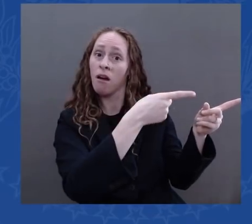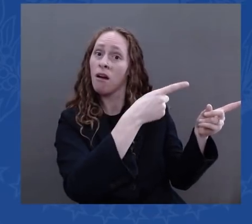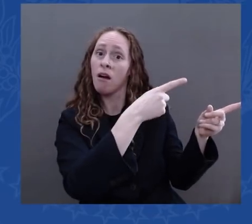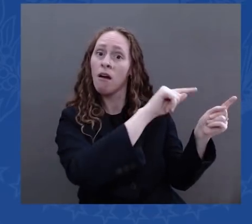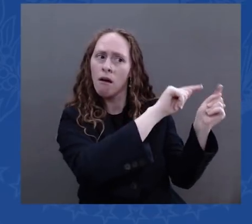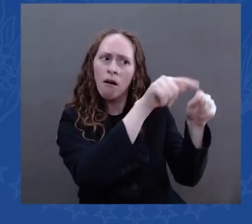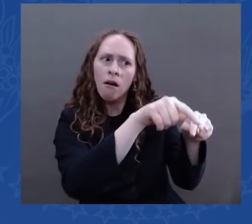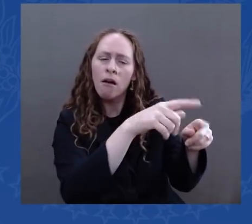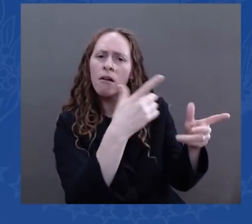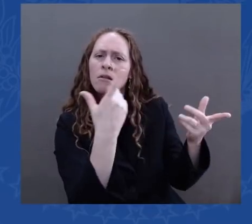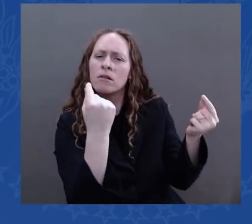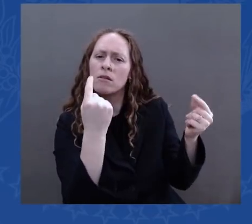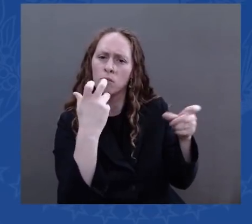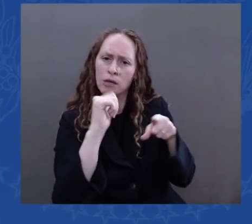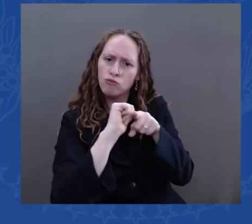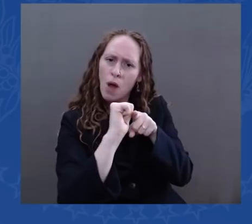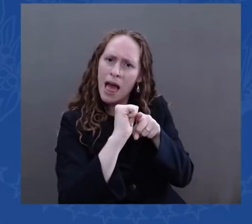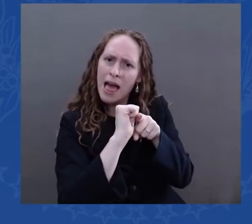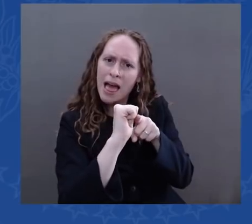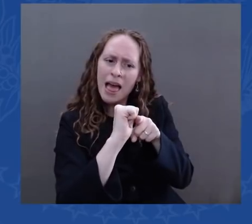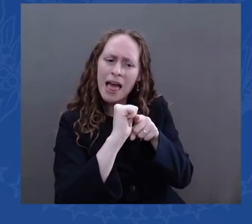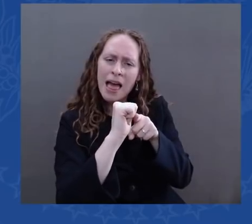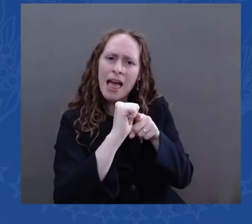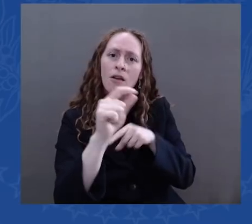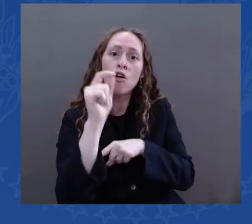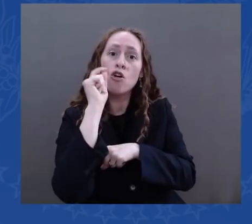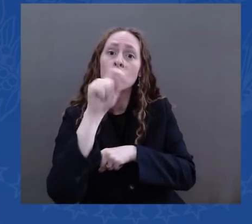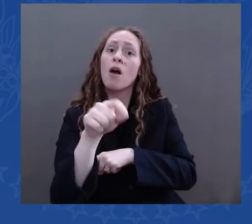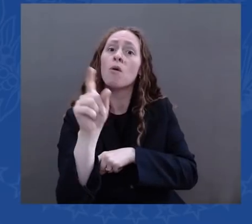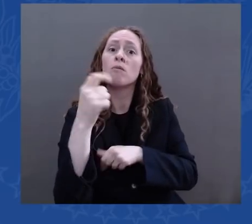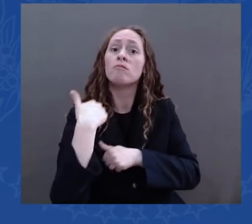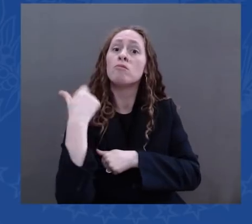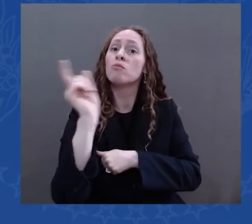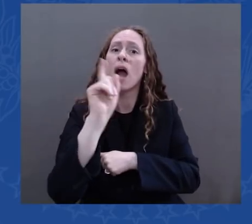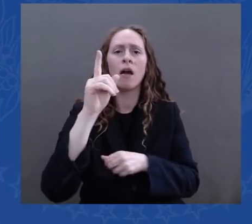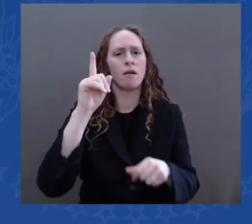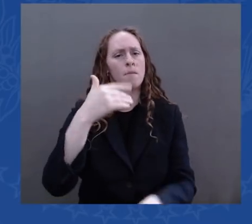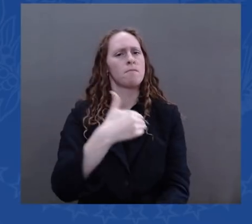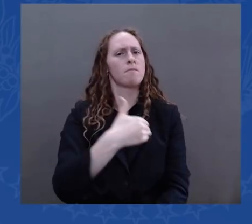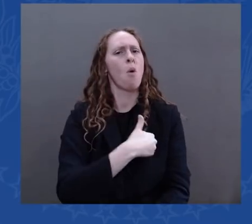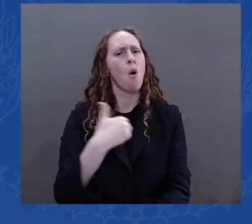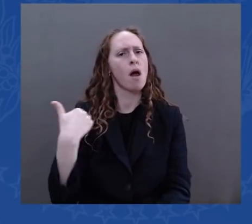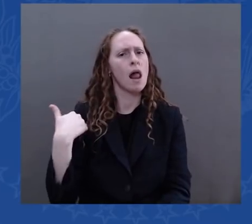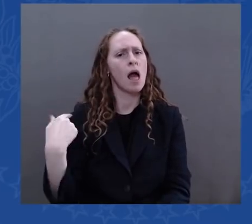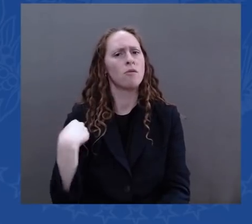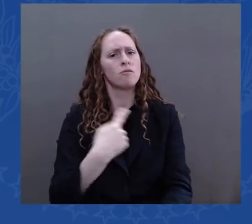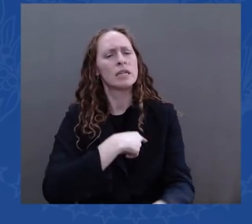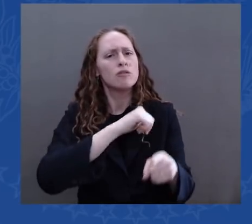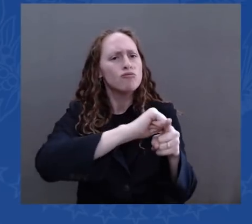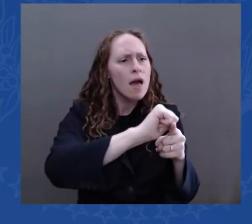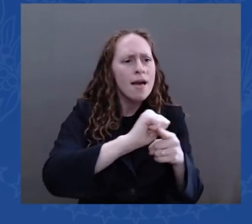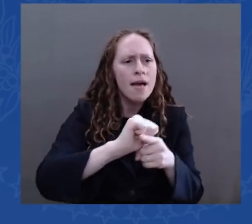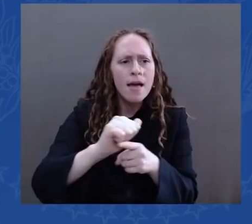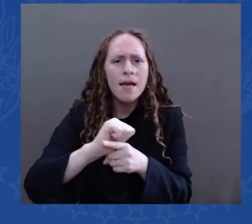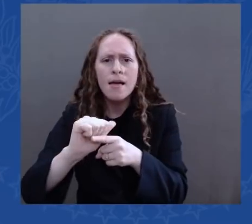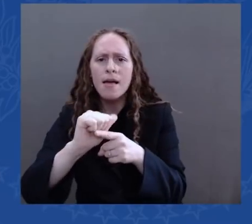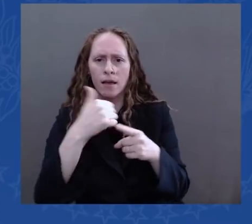That's what the context. I sat there with those guys for a couple hours. That's what we talked about. The Press: So when you said, "You're going to see when you're there,"